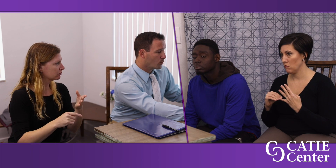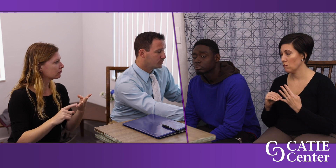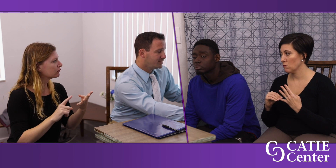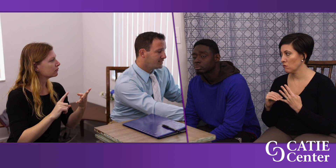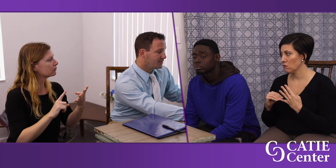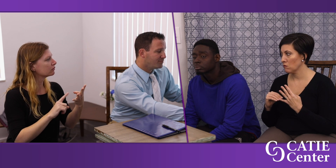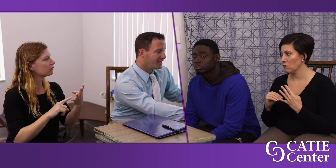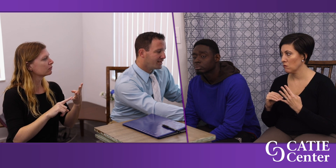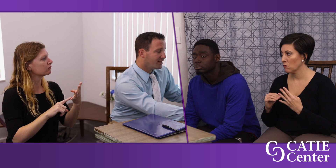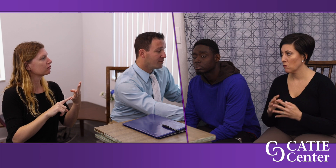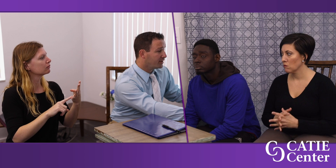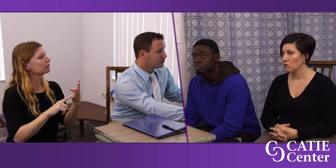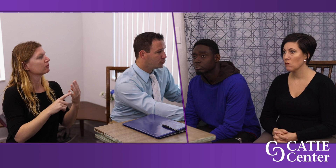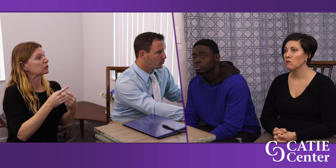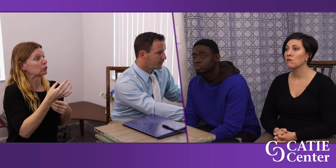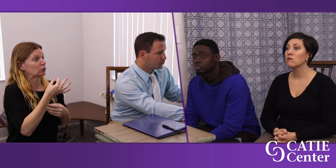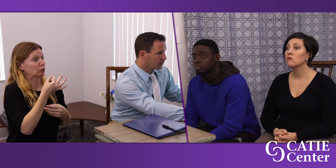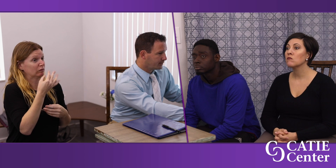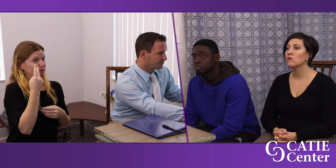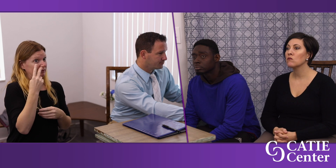Or D) the beginning of a two-way street.